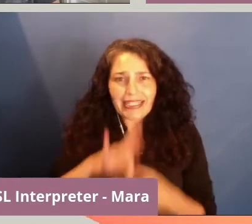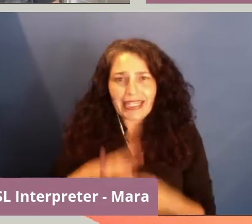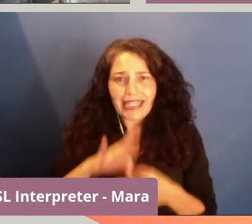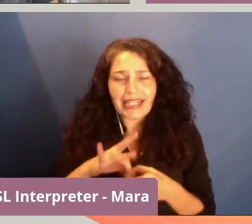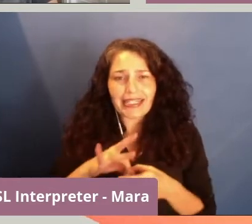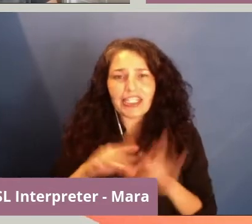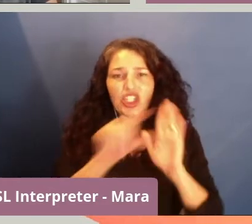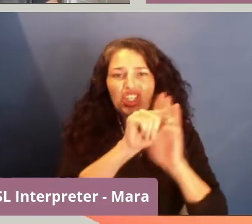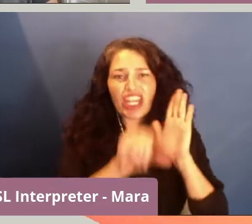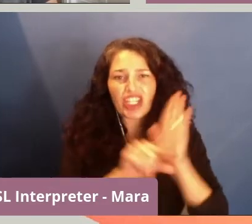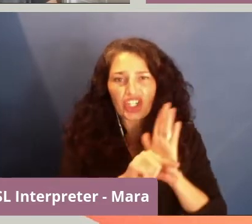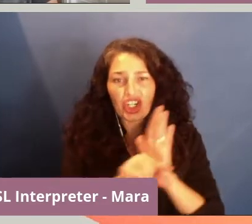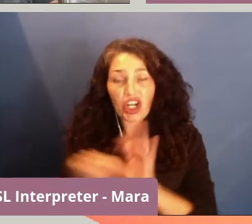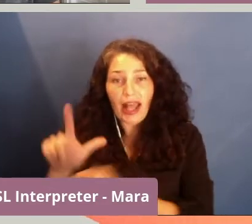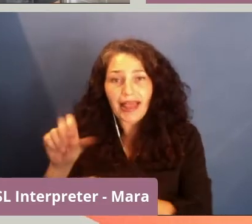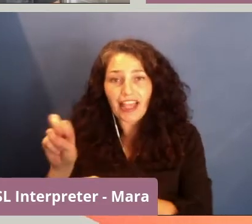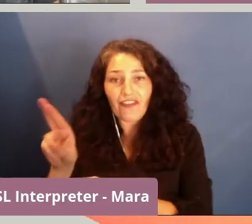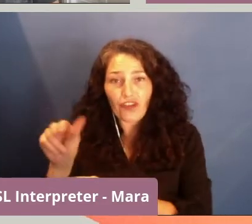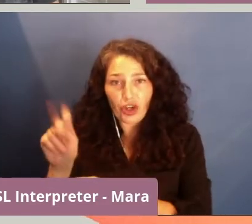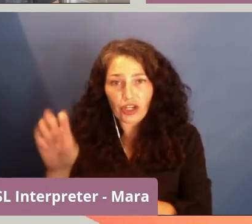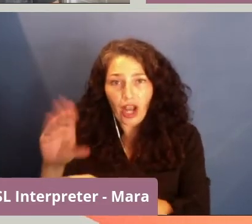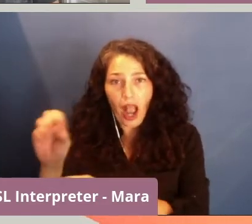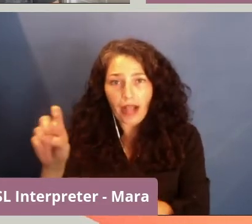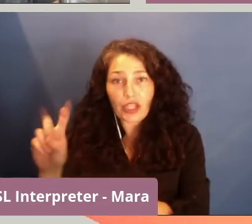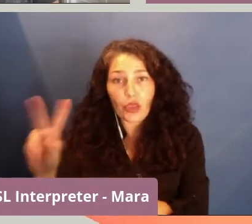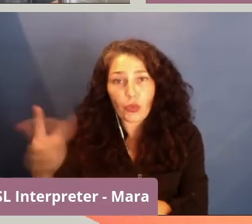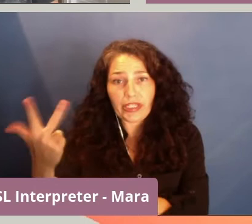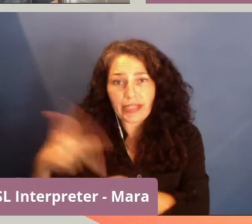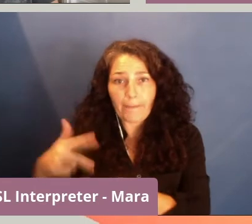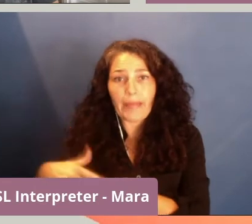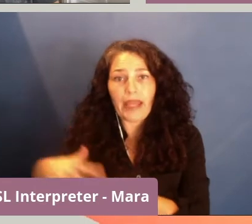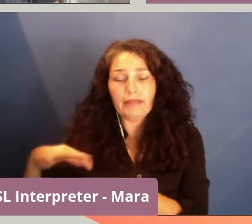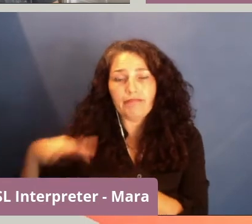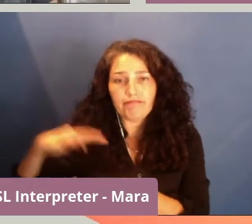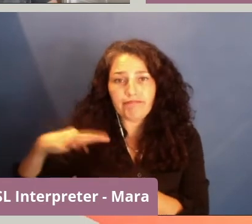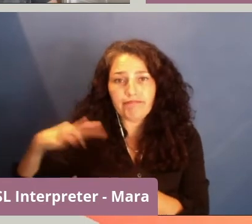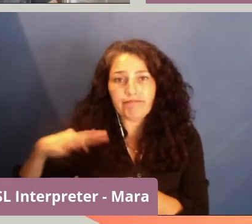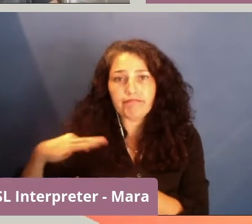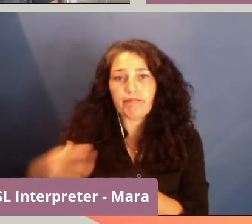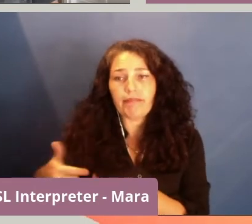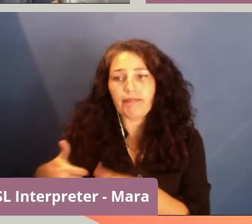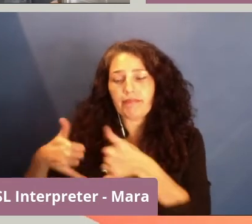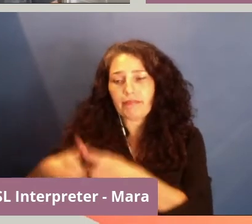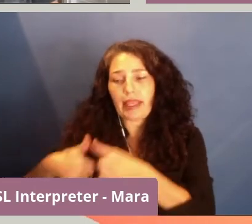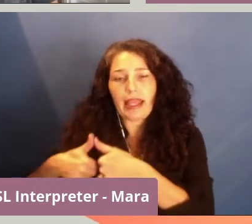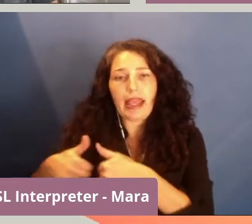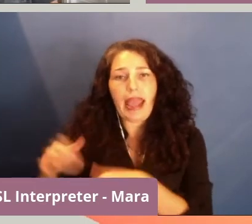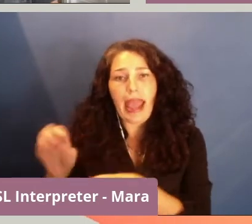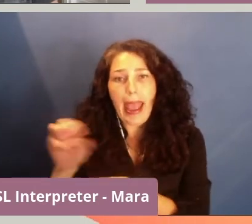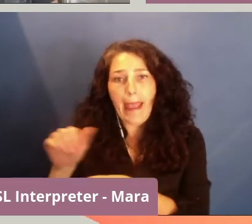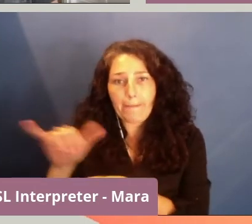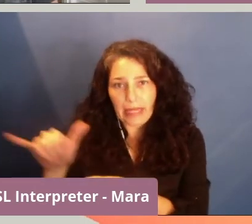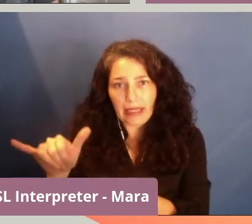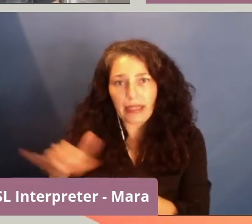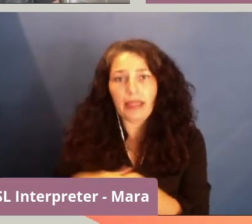Laverne Cox is a three-time Emmy-nominated actress, an Emmy-winning documentary film producer,